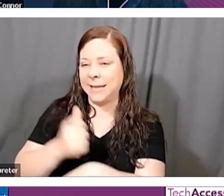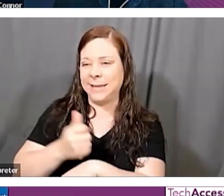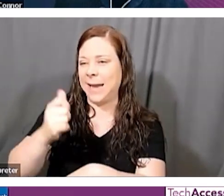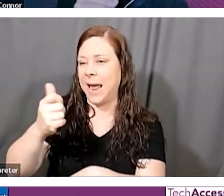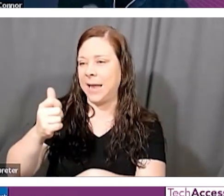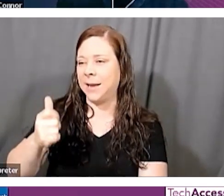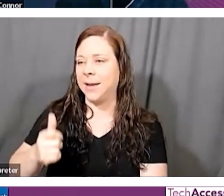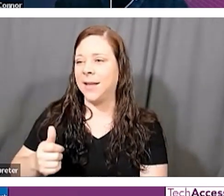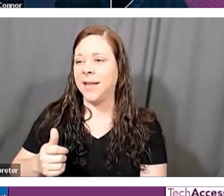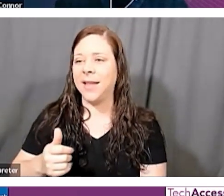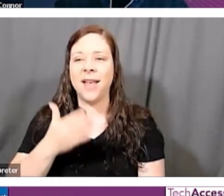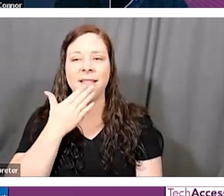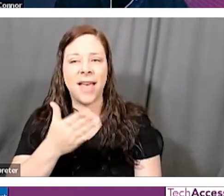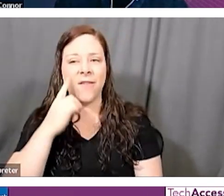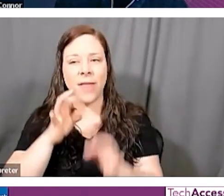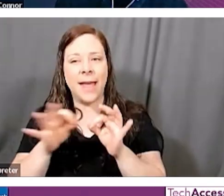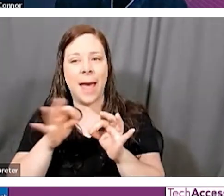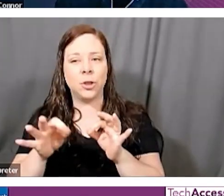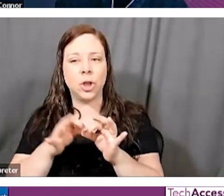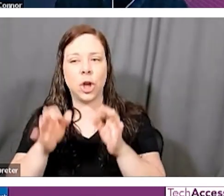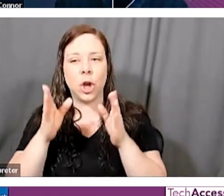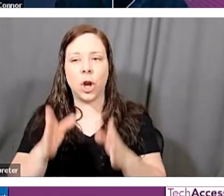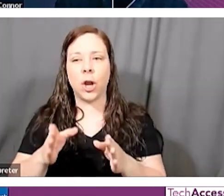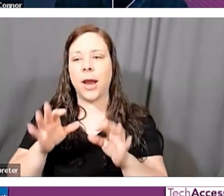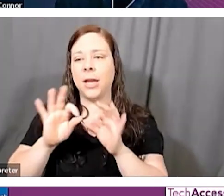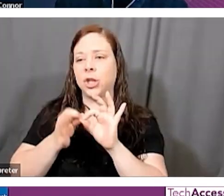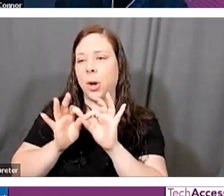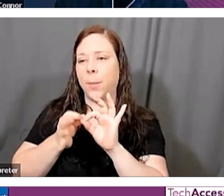And a special thanks to our captioner and interpreters as well. - Yes. For today's session.